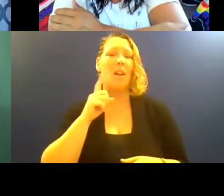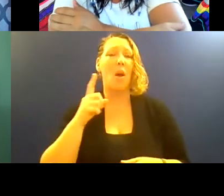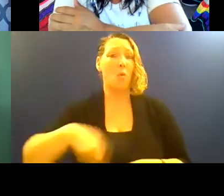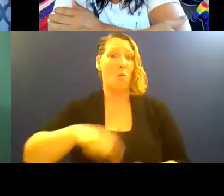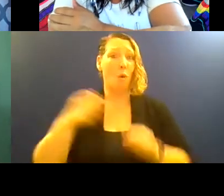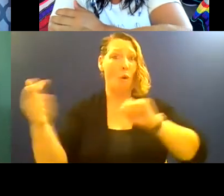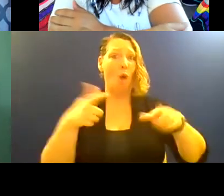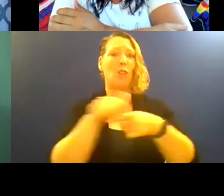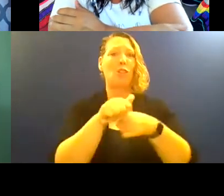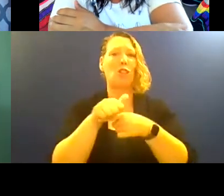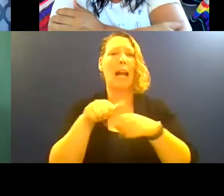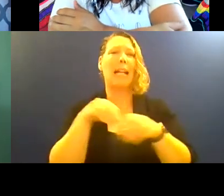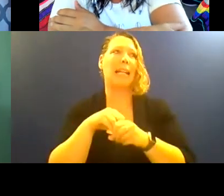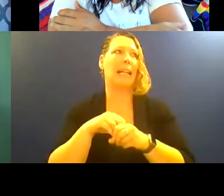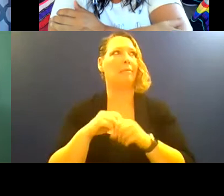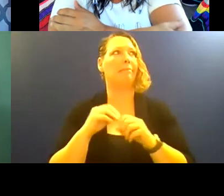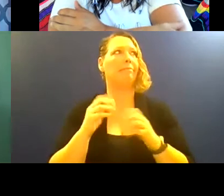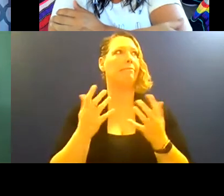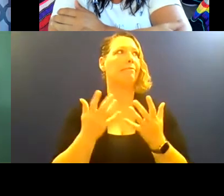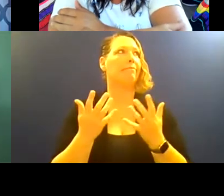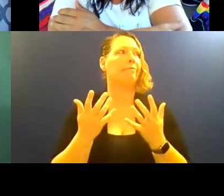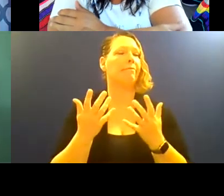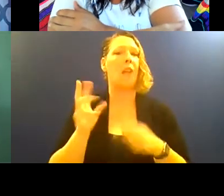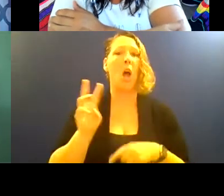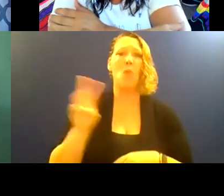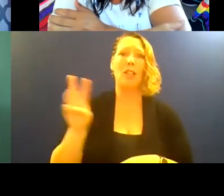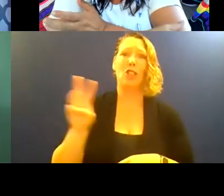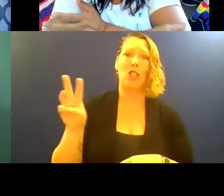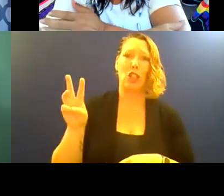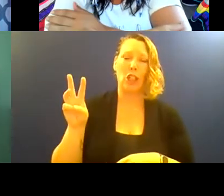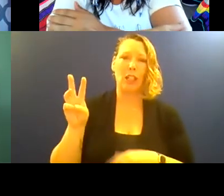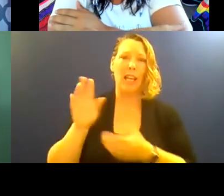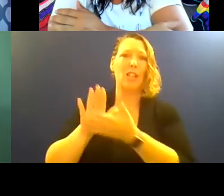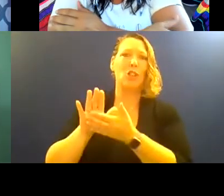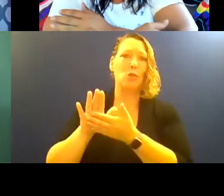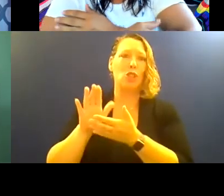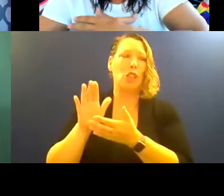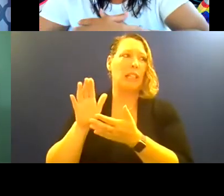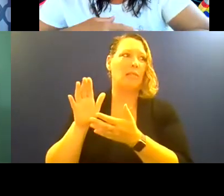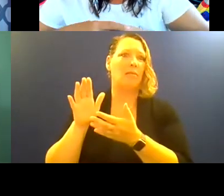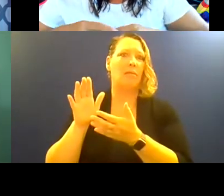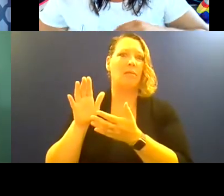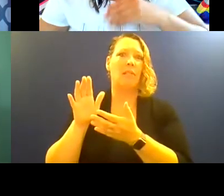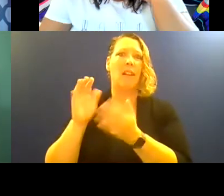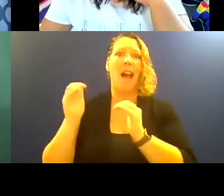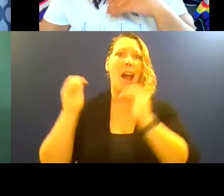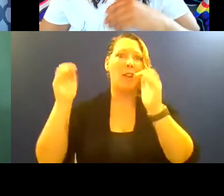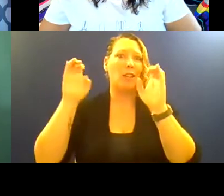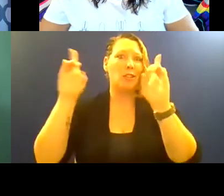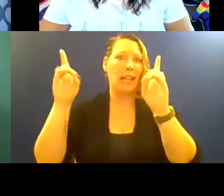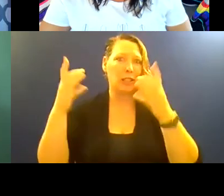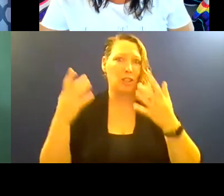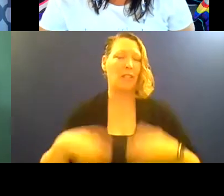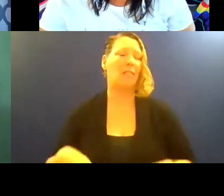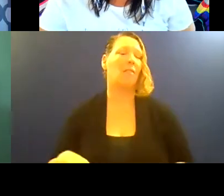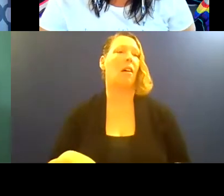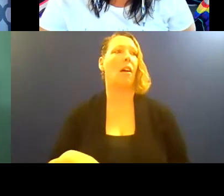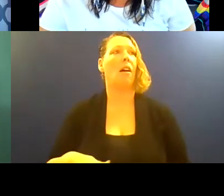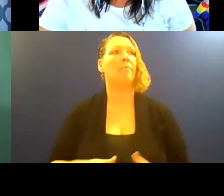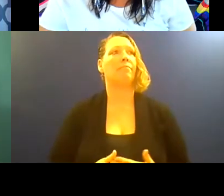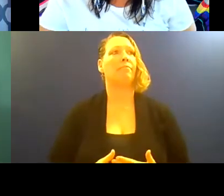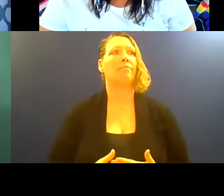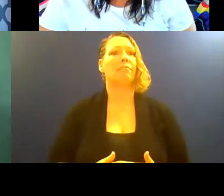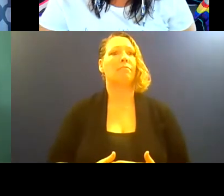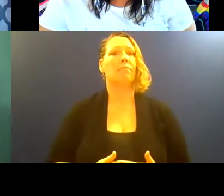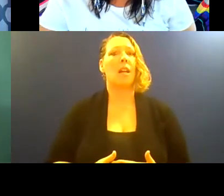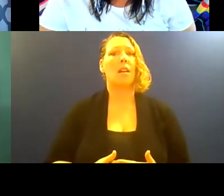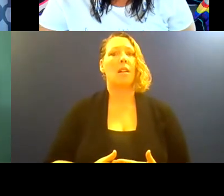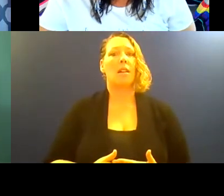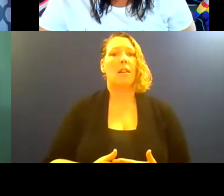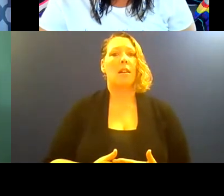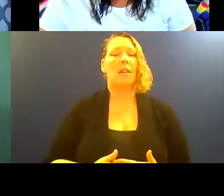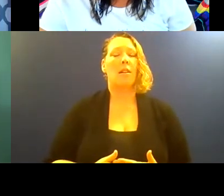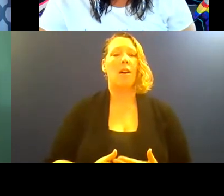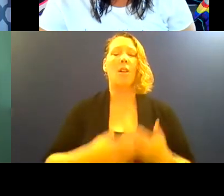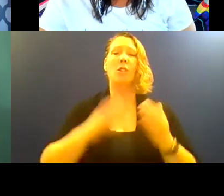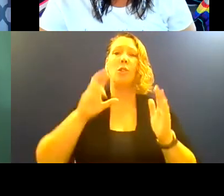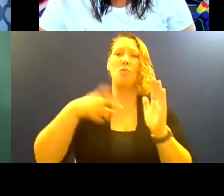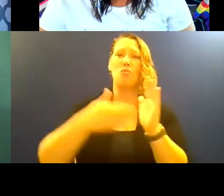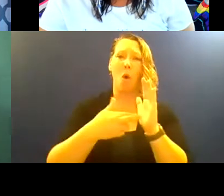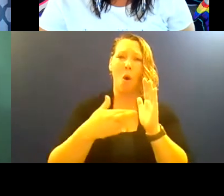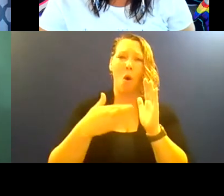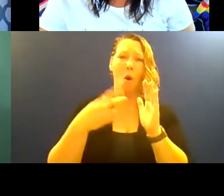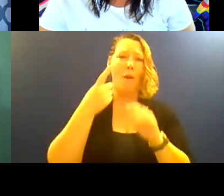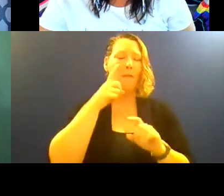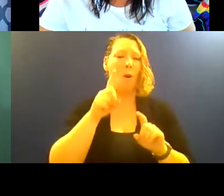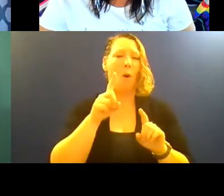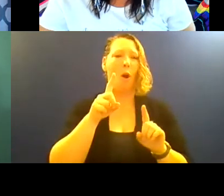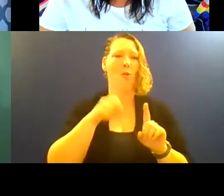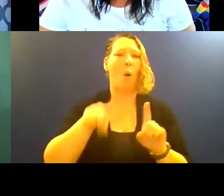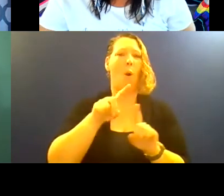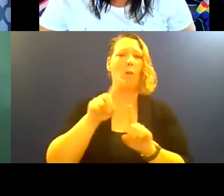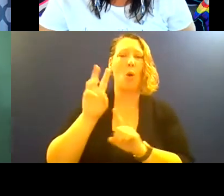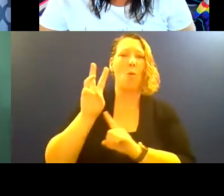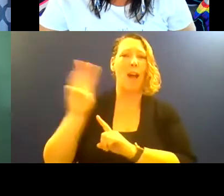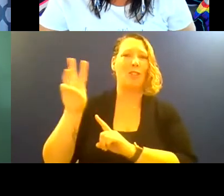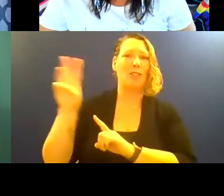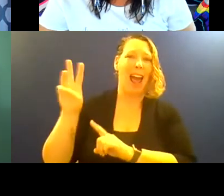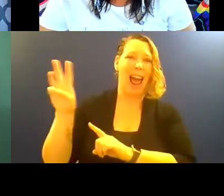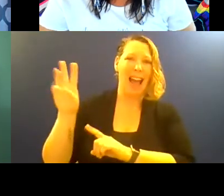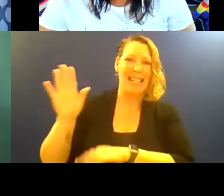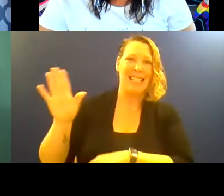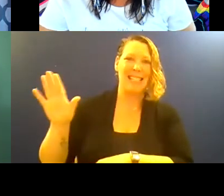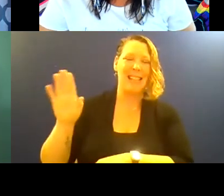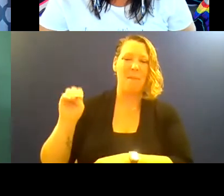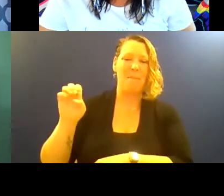we're all trained in western institutions of higher education, and there's there's a role for those westernized methodologies.